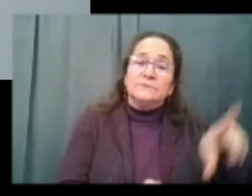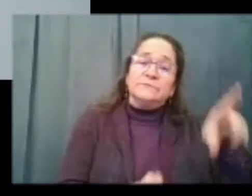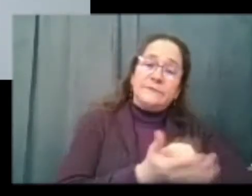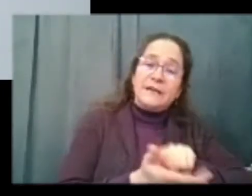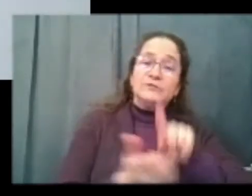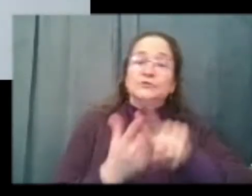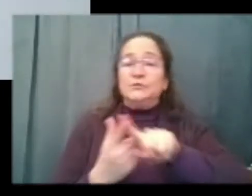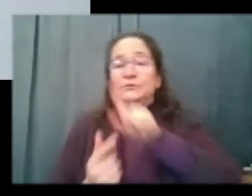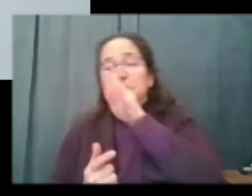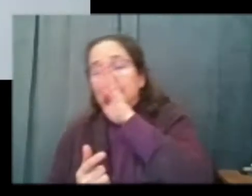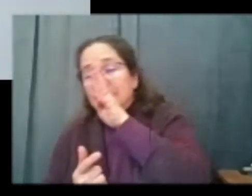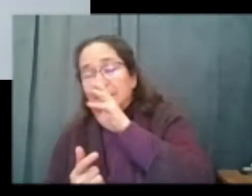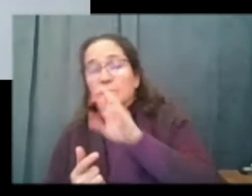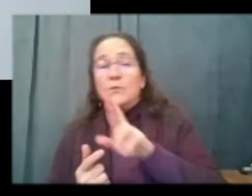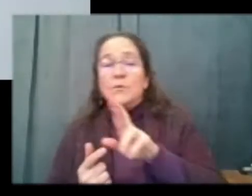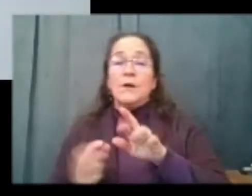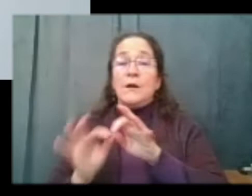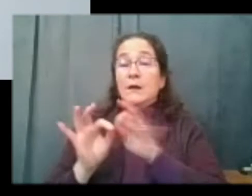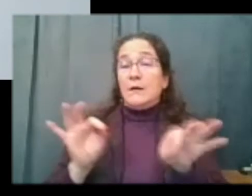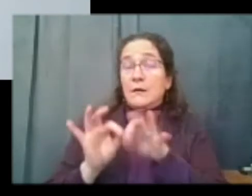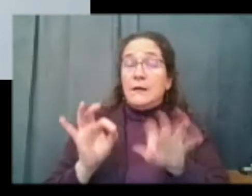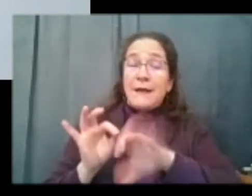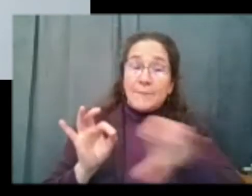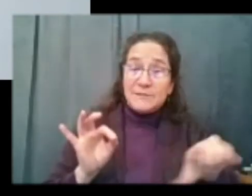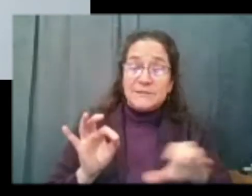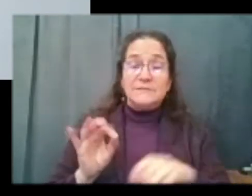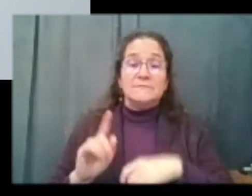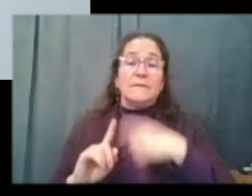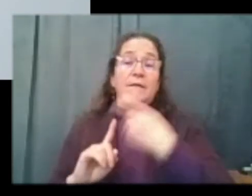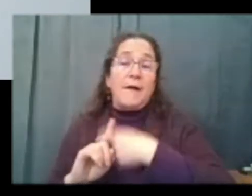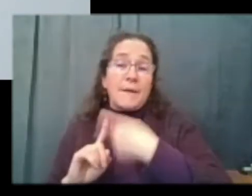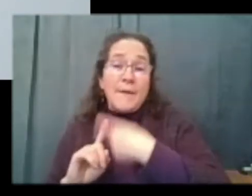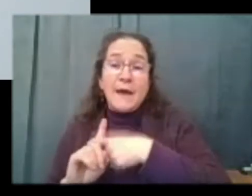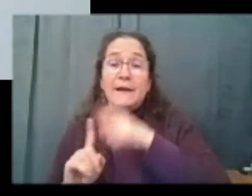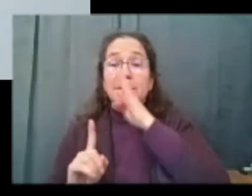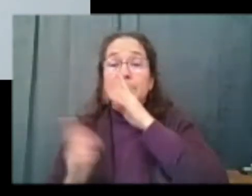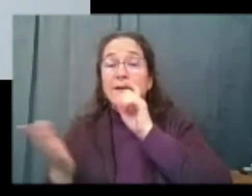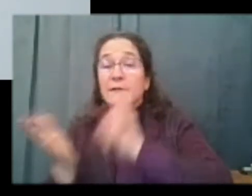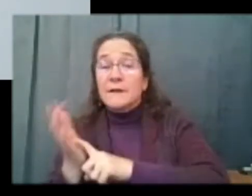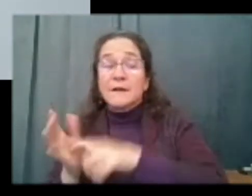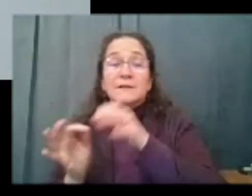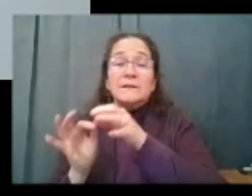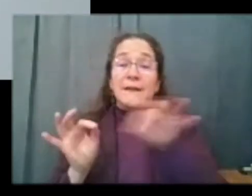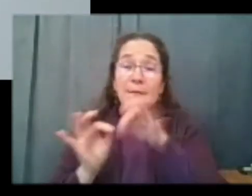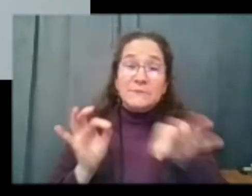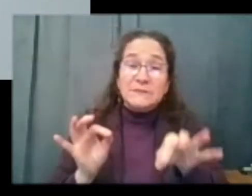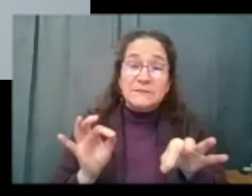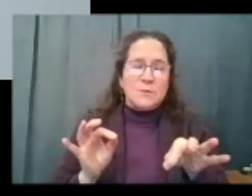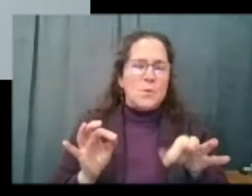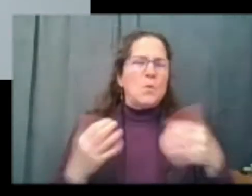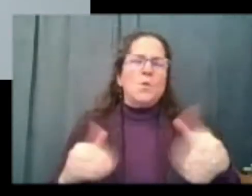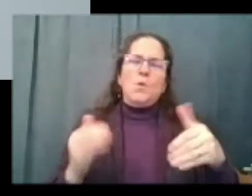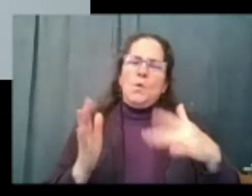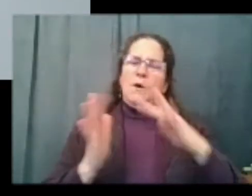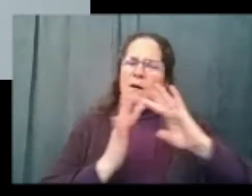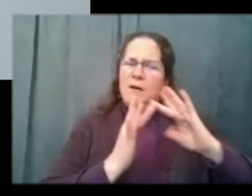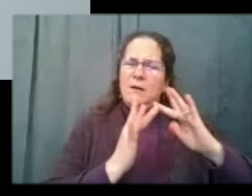recognition captions. There's so much in the virtual environment that you don't want to overlook, so bottom line communicating with their families